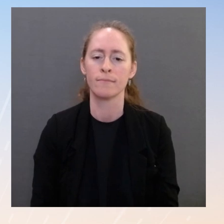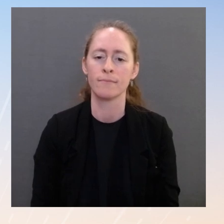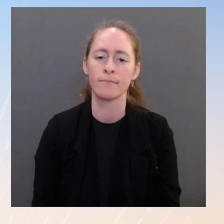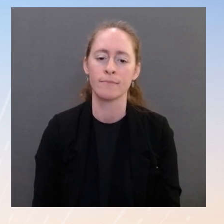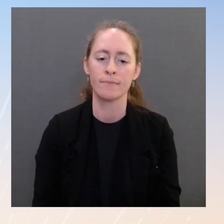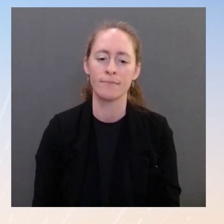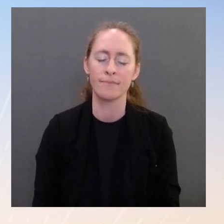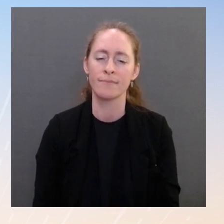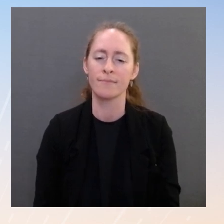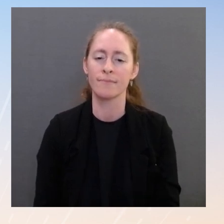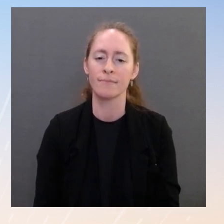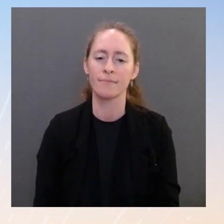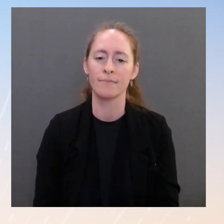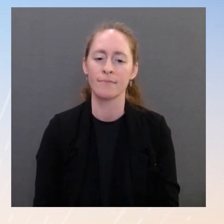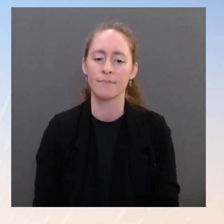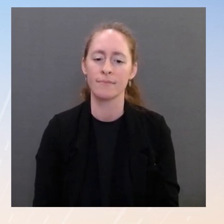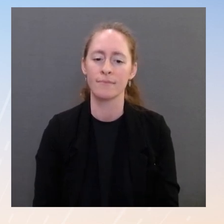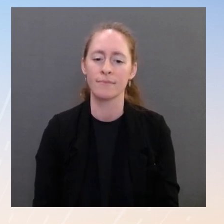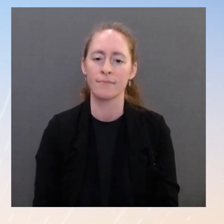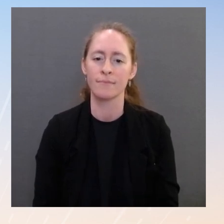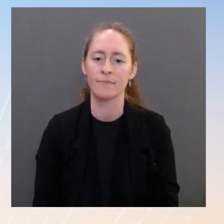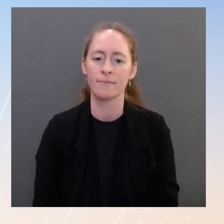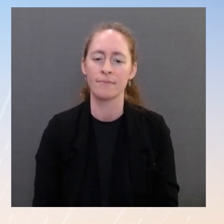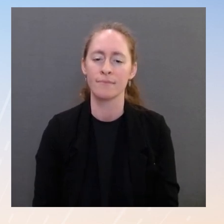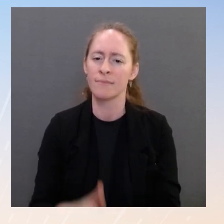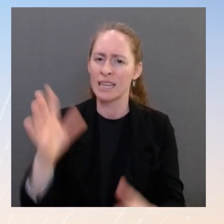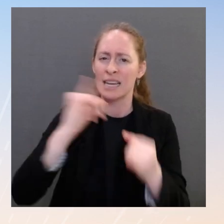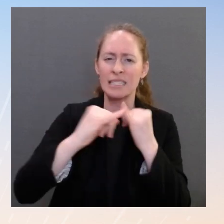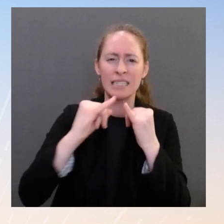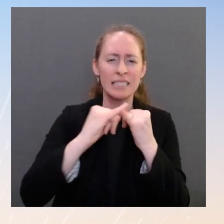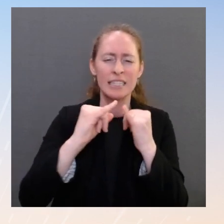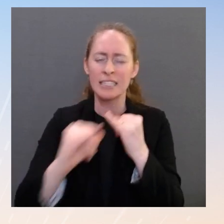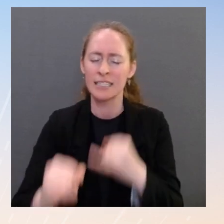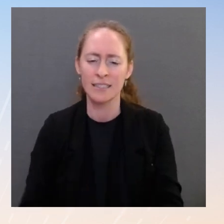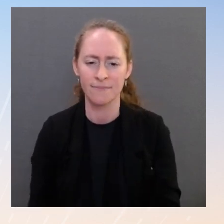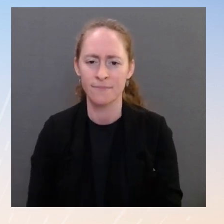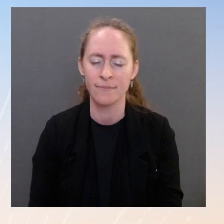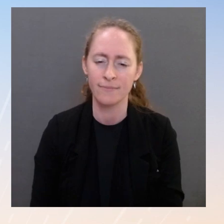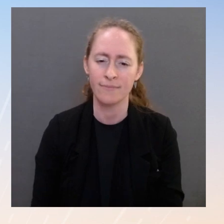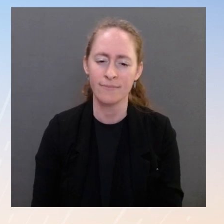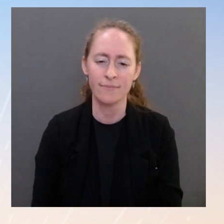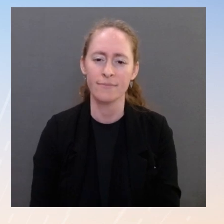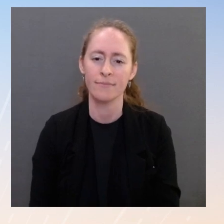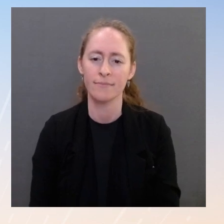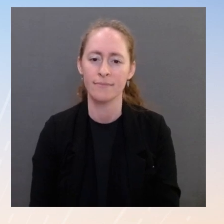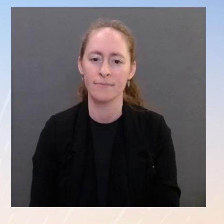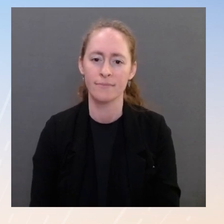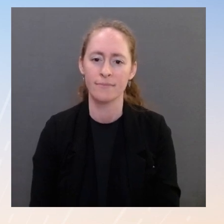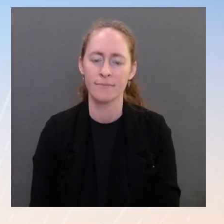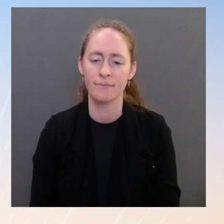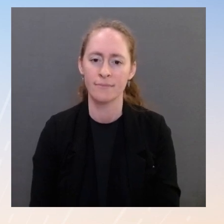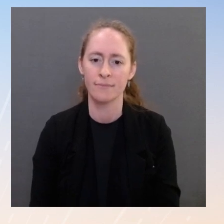Ms. Psaki: Oh, I think -- okay. Okay, one last one. Last one. Go ahead. The Press: Jen, can I just ask quickly: When the supplemental request comes out, either I guess tomorrow or Friday,